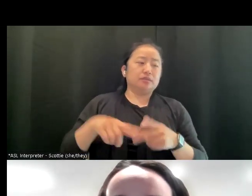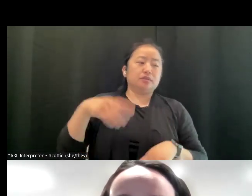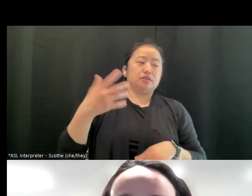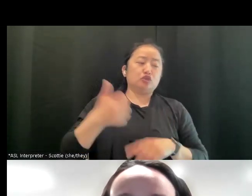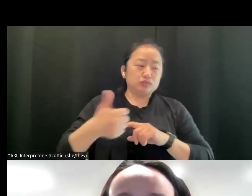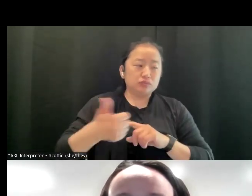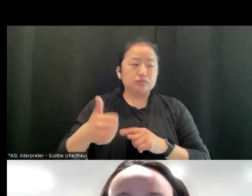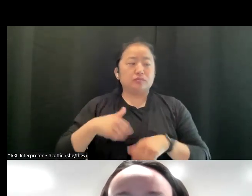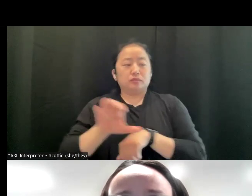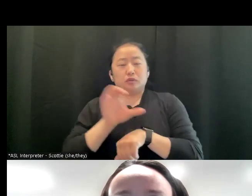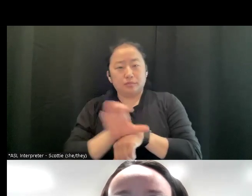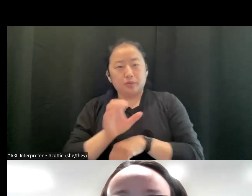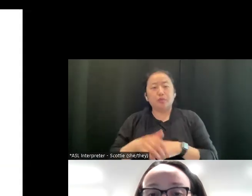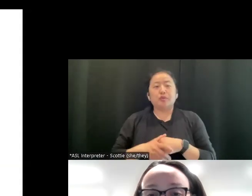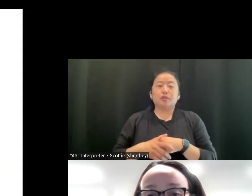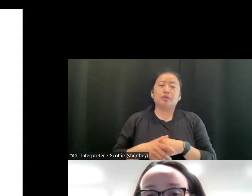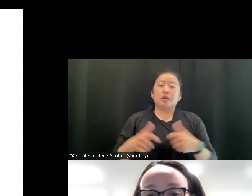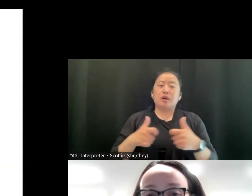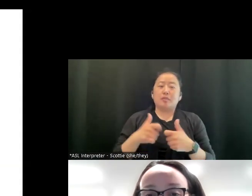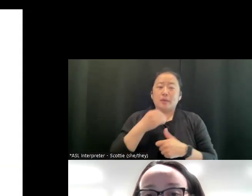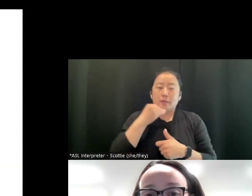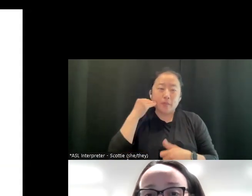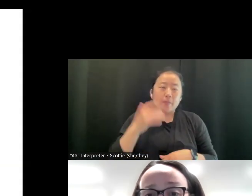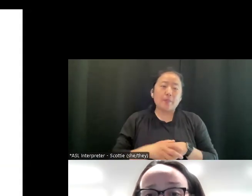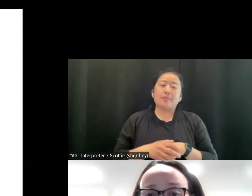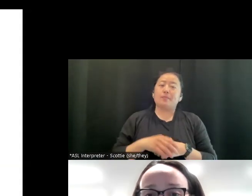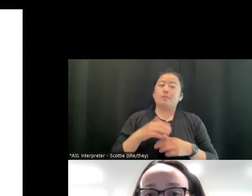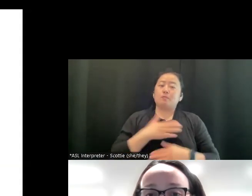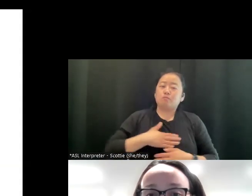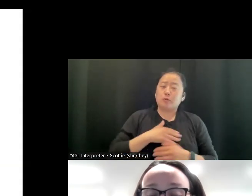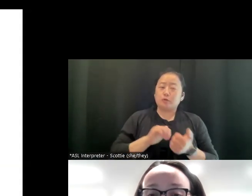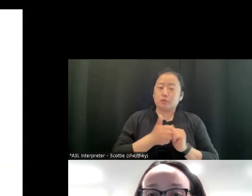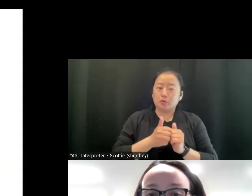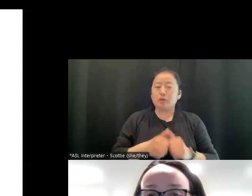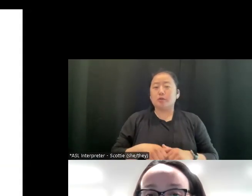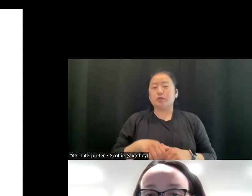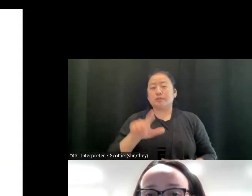different examples, some smaller devices that are go talks used for communication,